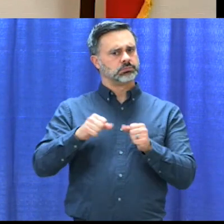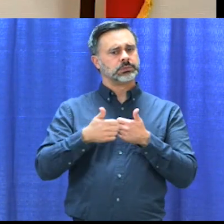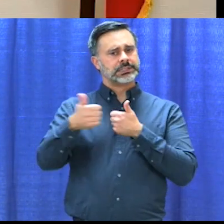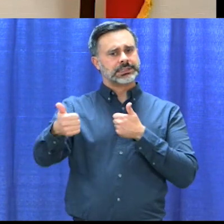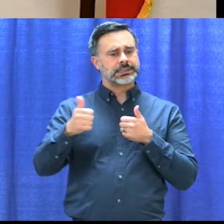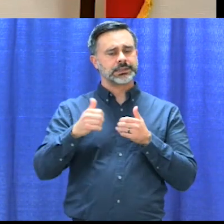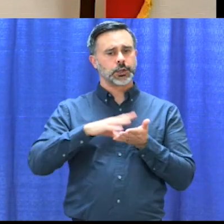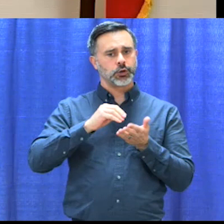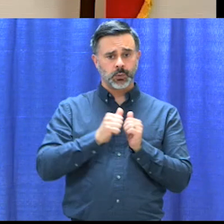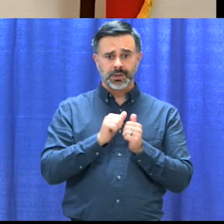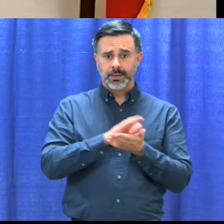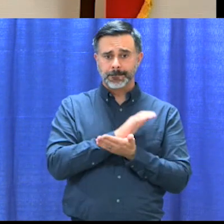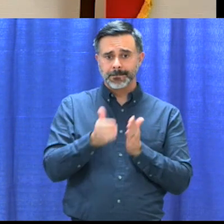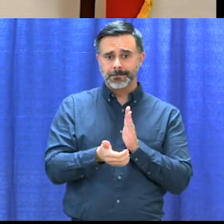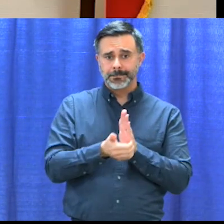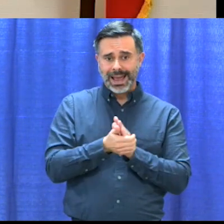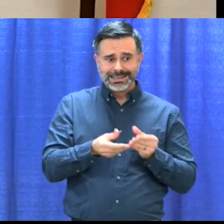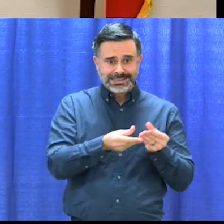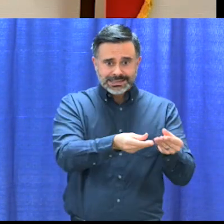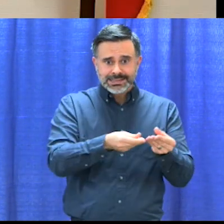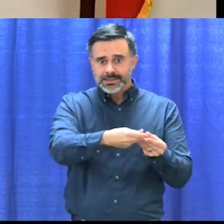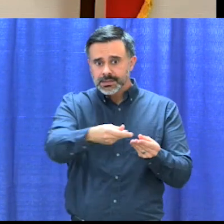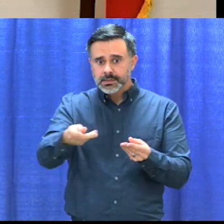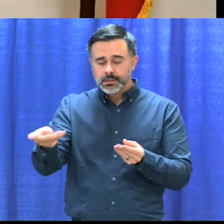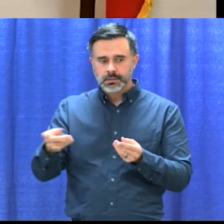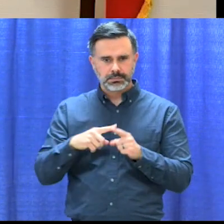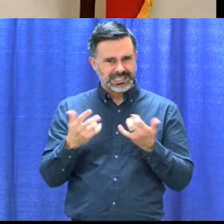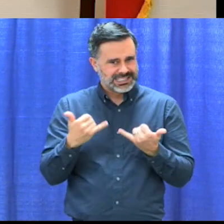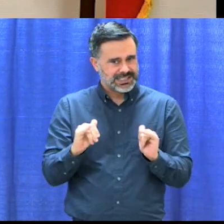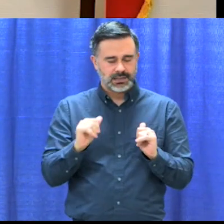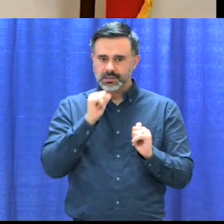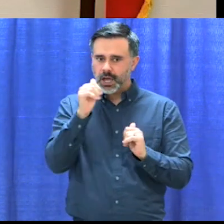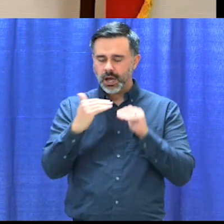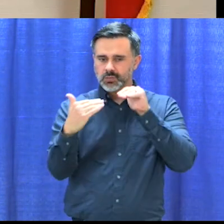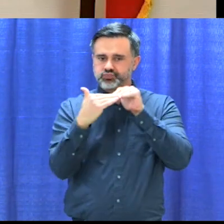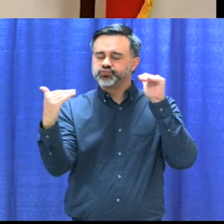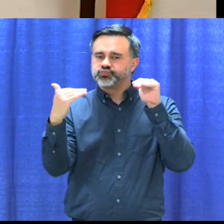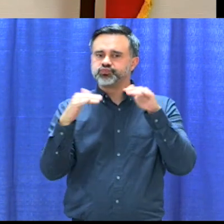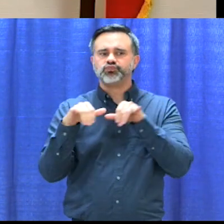there are still many, many limitations and disparities associated with that. And so thank you for that.